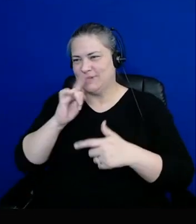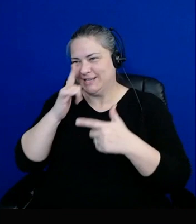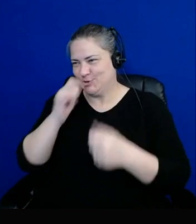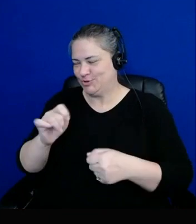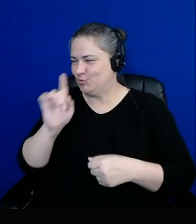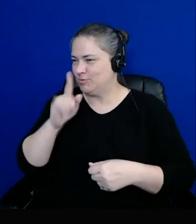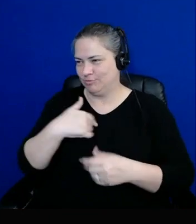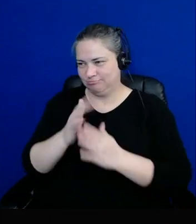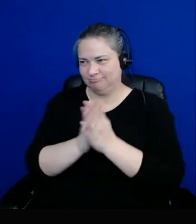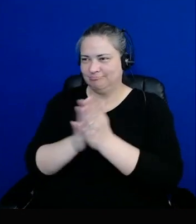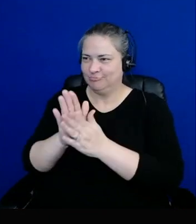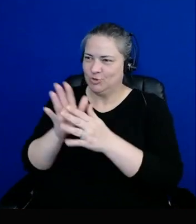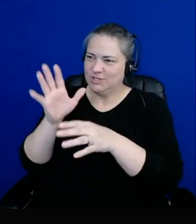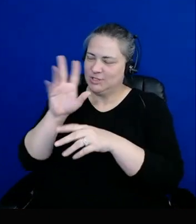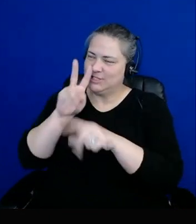I definitely will be catching your full talk there.